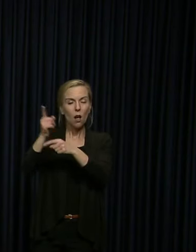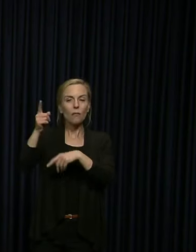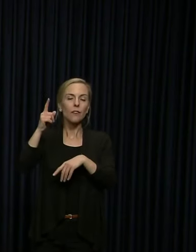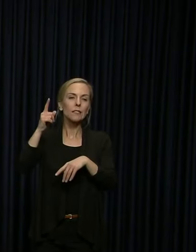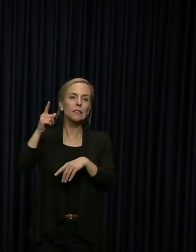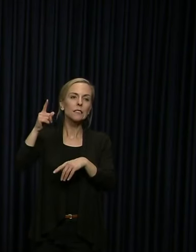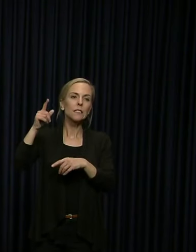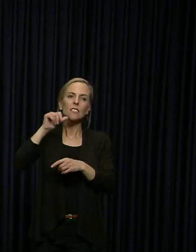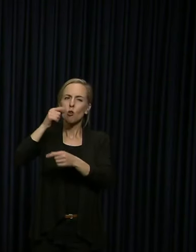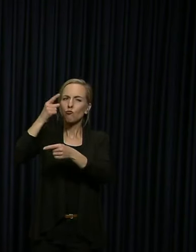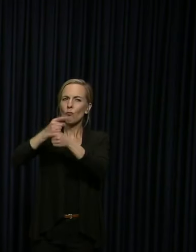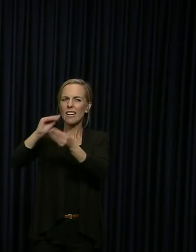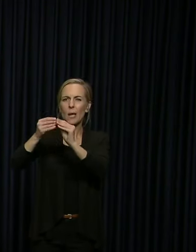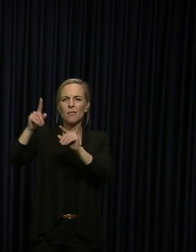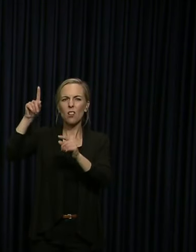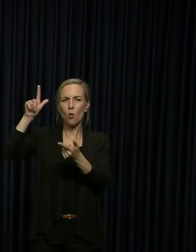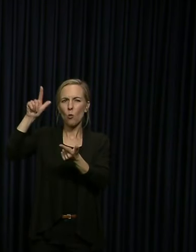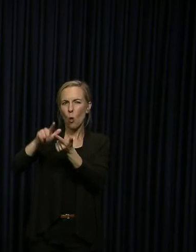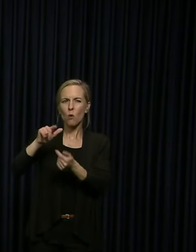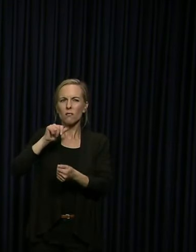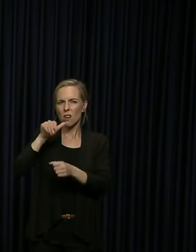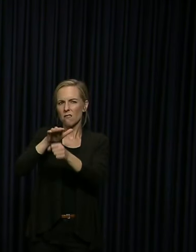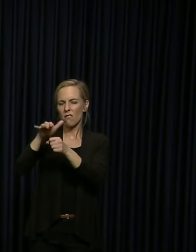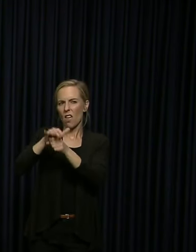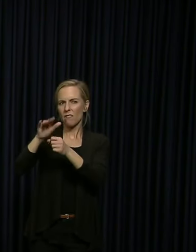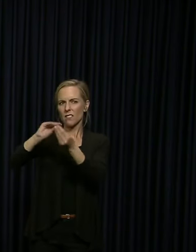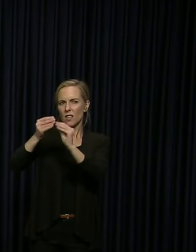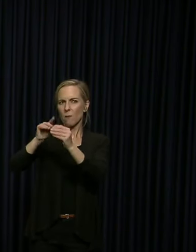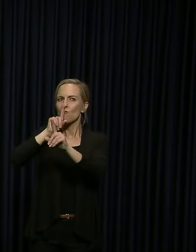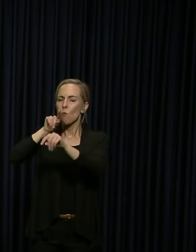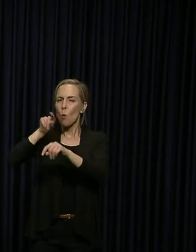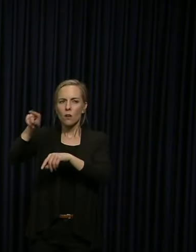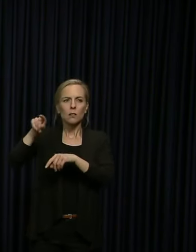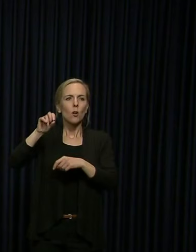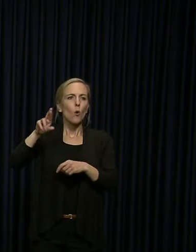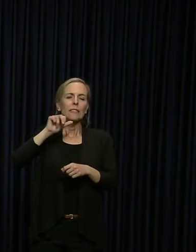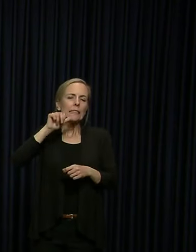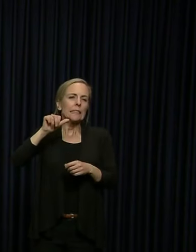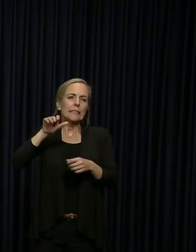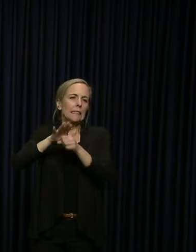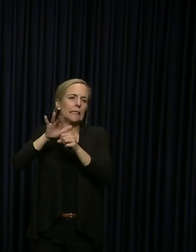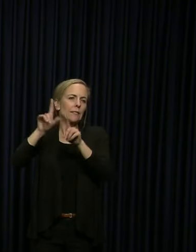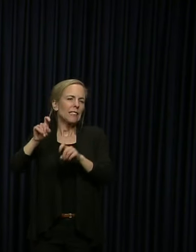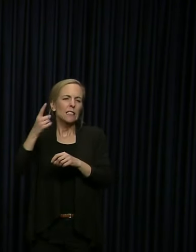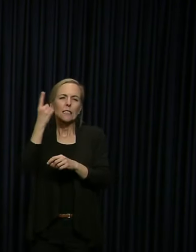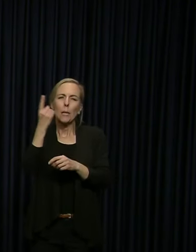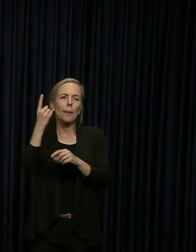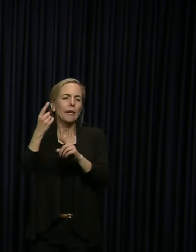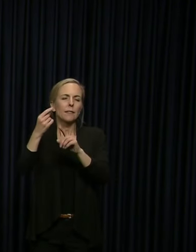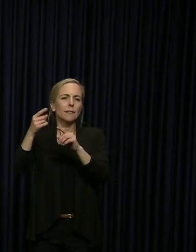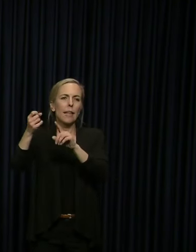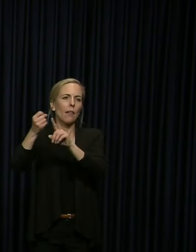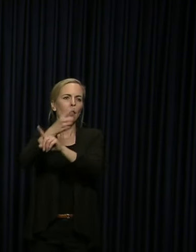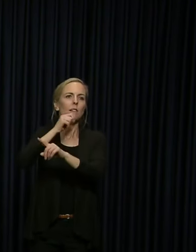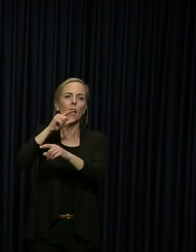WHAT IS THE REACTION TO MULTIPLE EMPLOYEES AT KING'S DAUGHTER MEDICAL CENTER IN ASHLAND